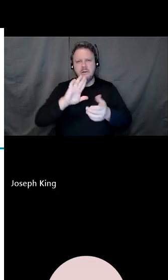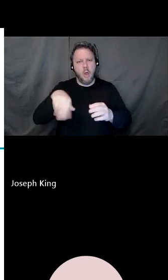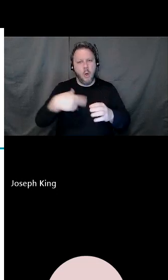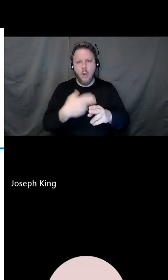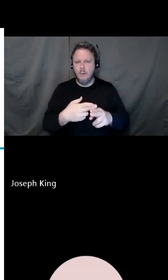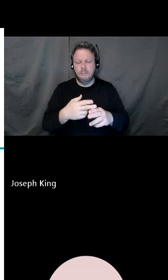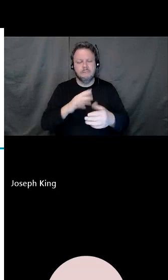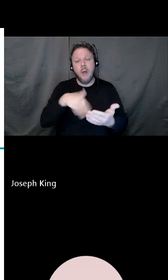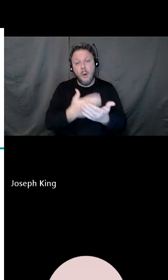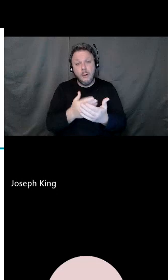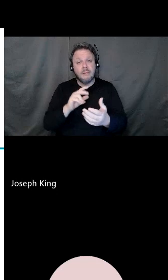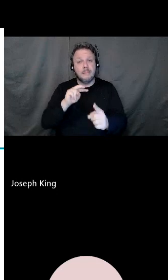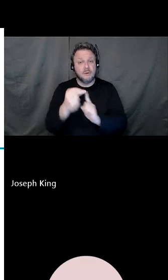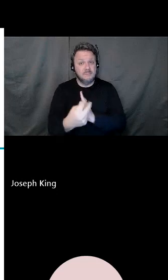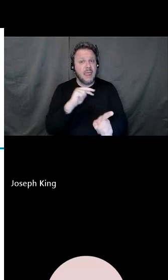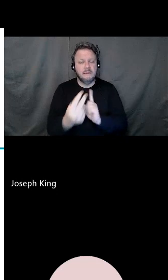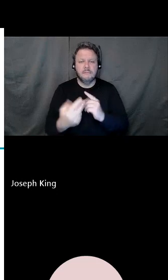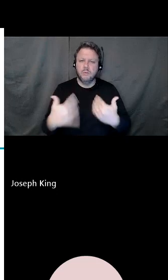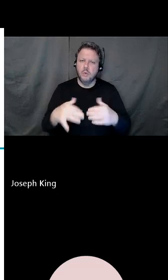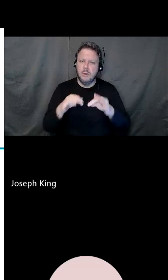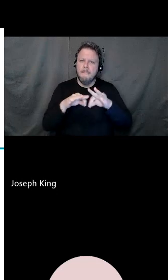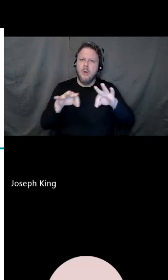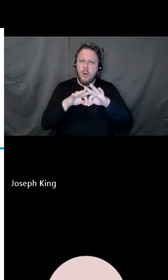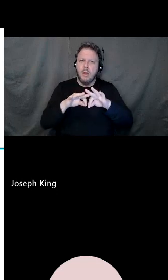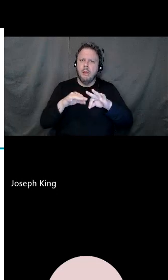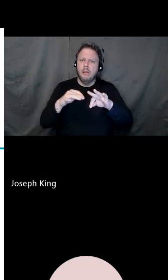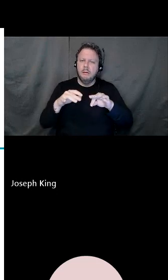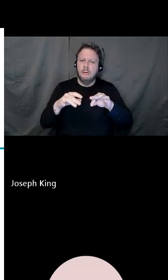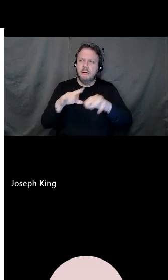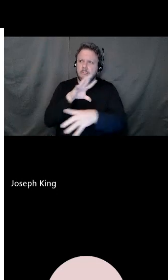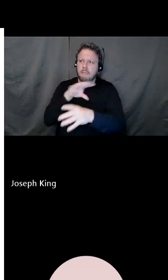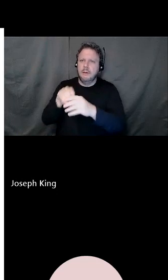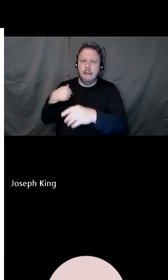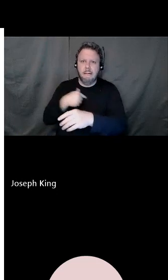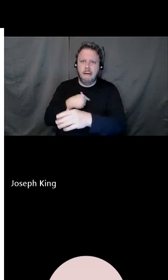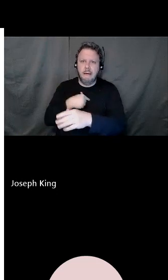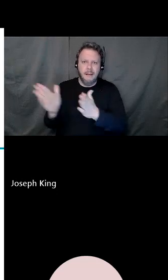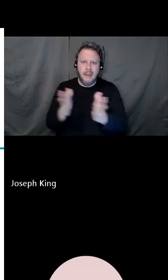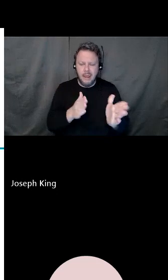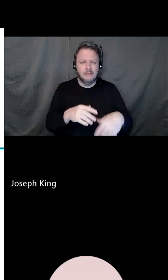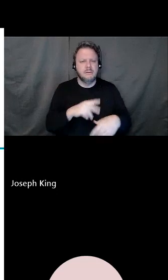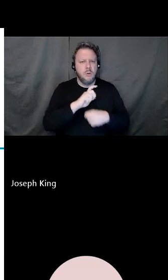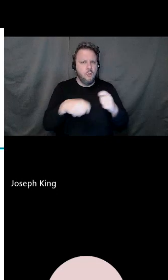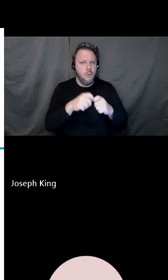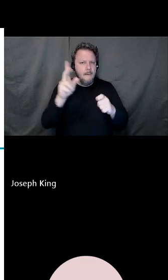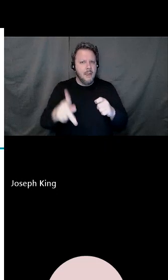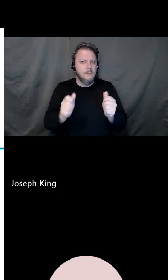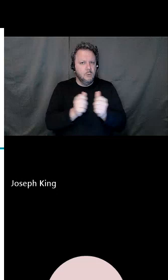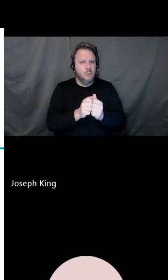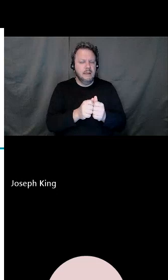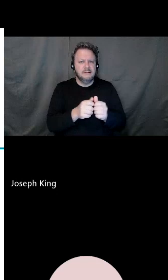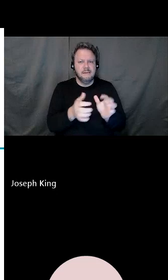shared are gonna be really valuable as we move our plan forward. And so I'm gonna wrap up our presentation with some brief closing remarks.